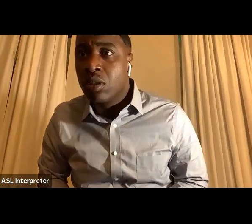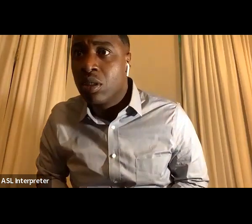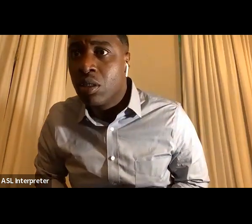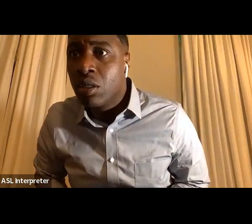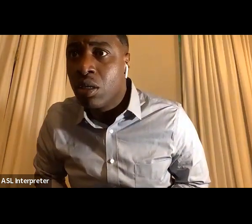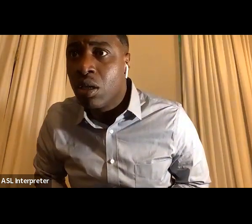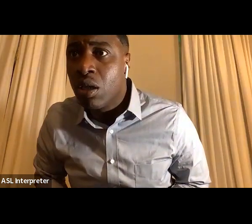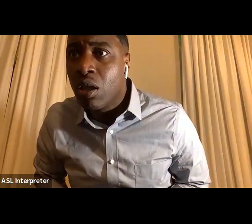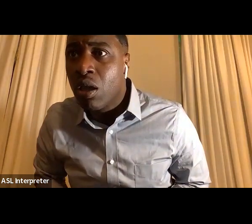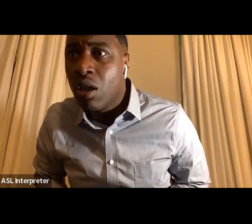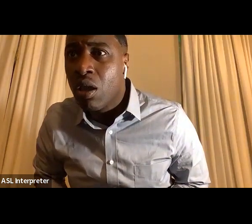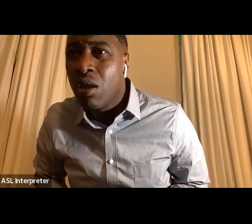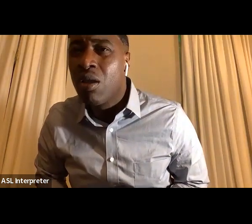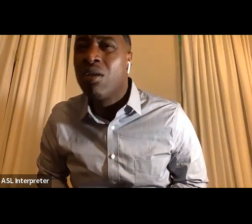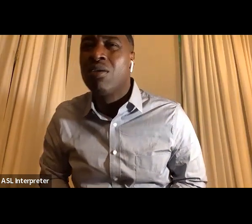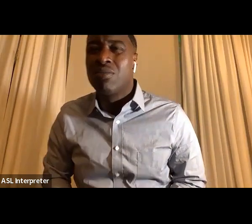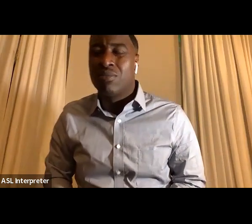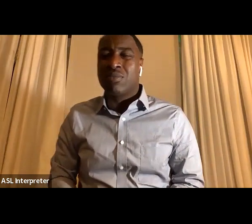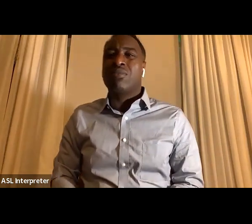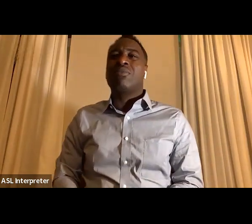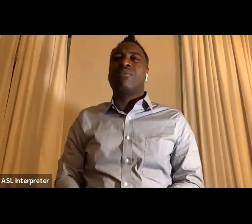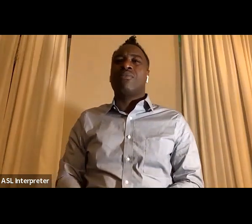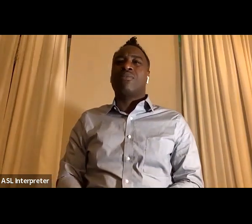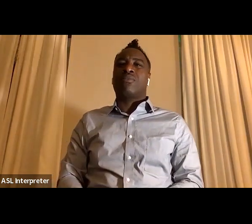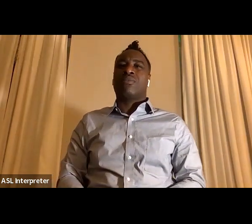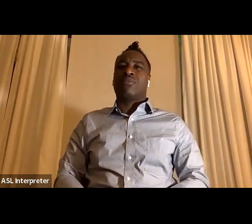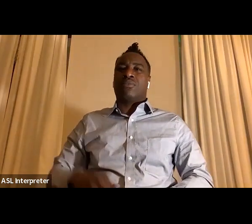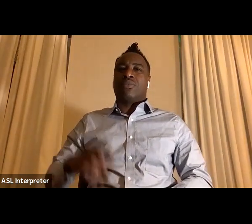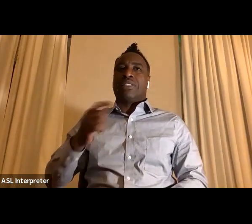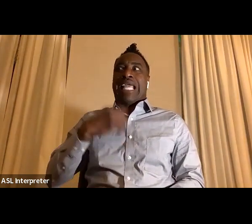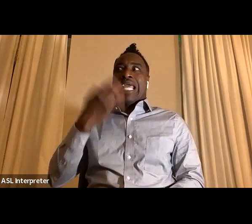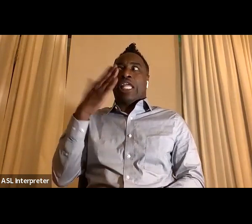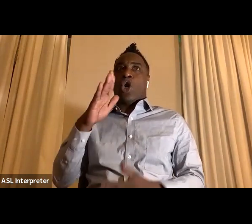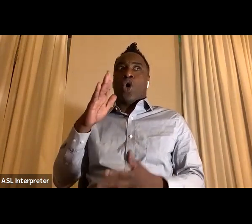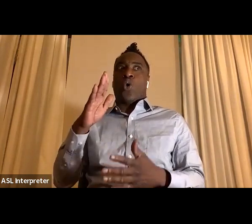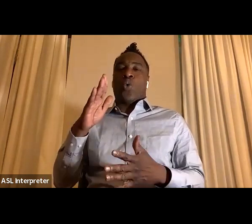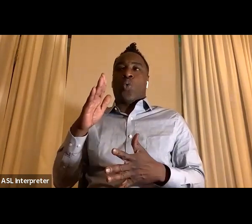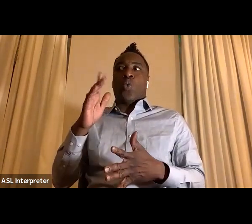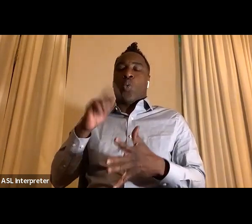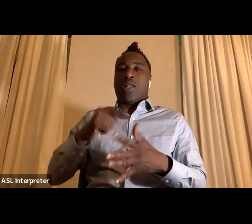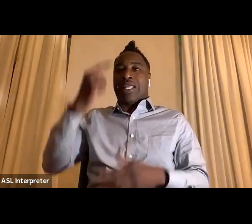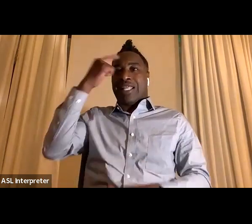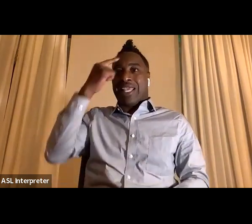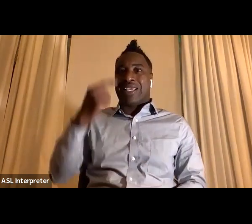So I kind of like I didn't know what I was getting myself into before or like if I was getting myself into anything at all